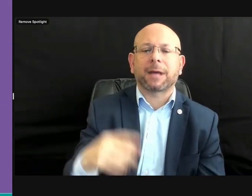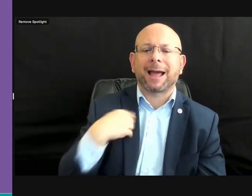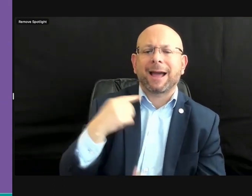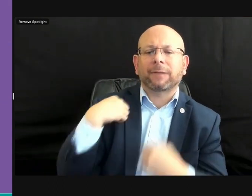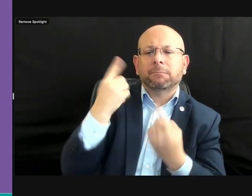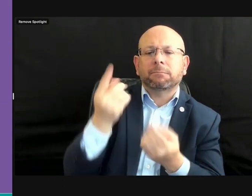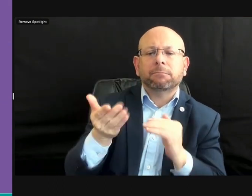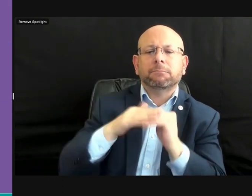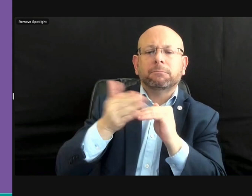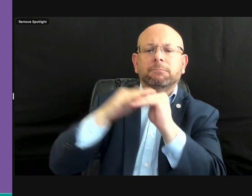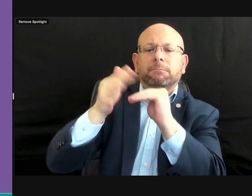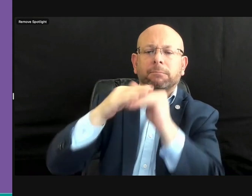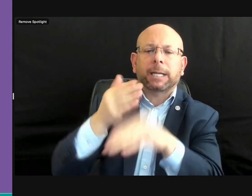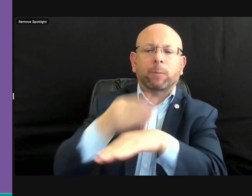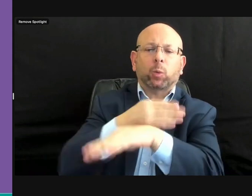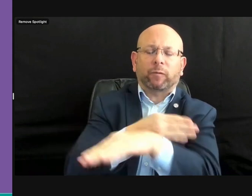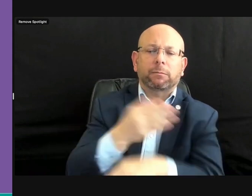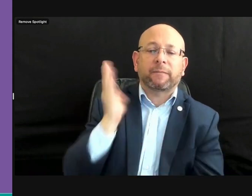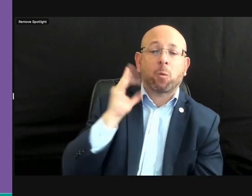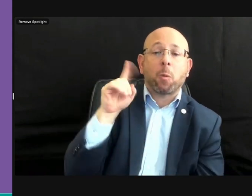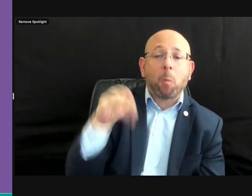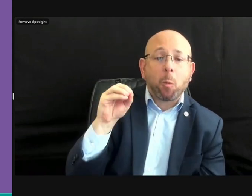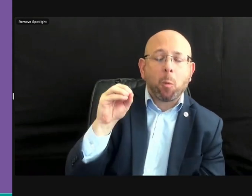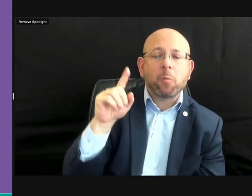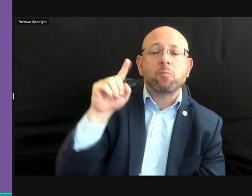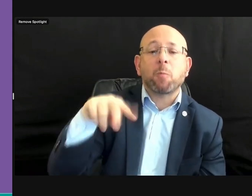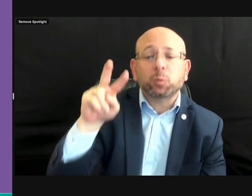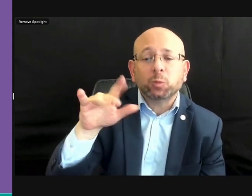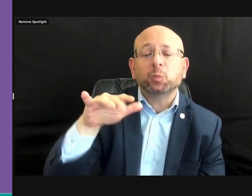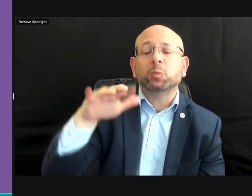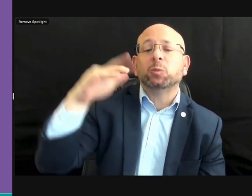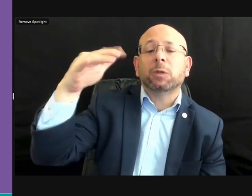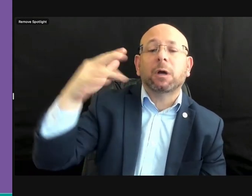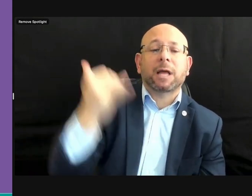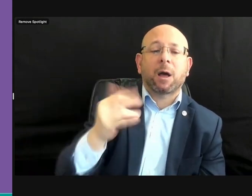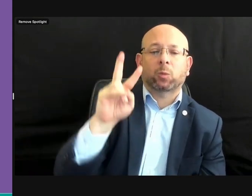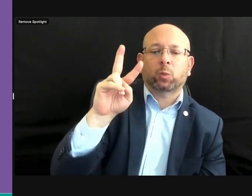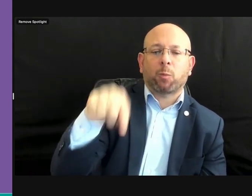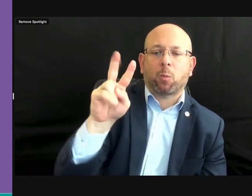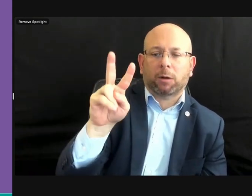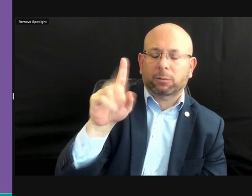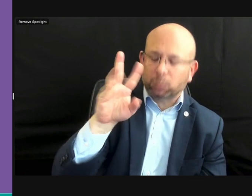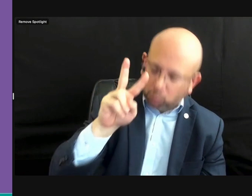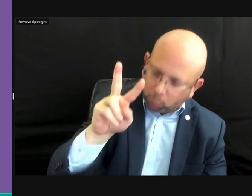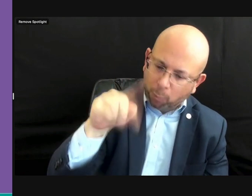They had been developed and have been improved upon over time. Initially, there was a 1.0 iteration and then a 1.2.